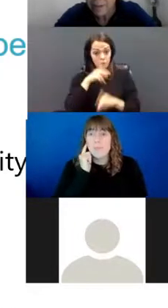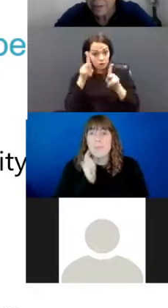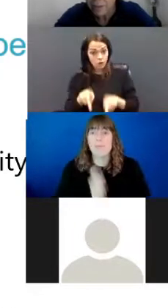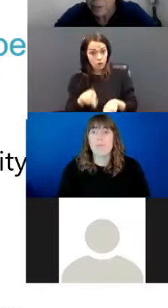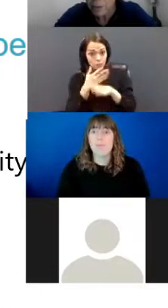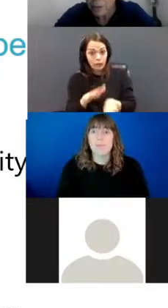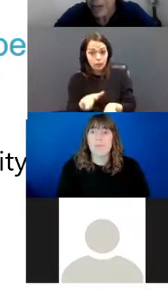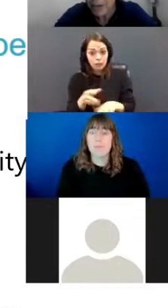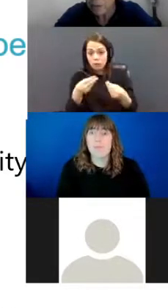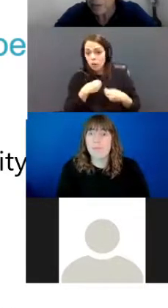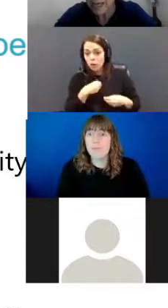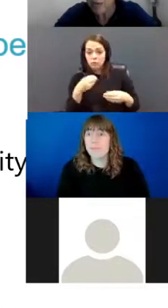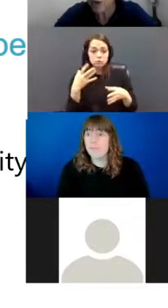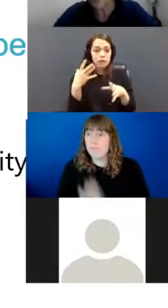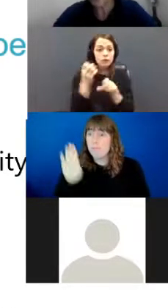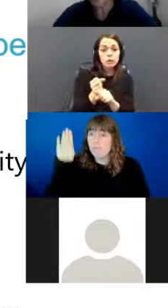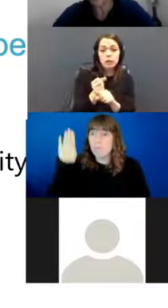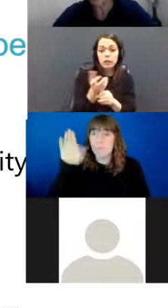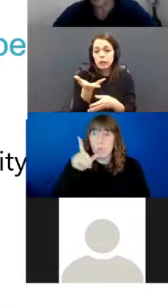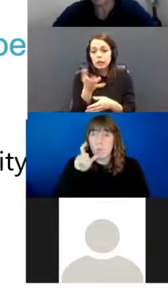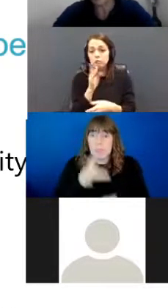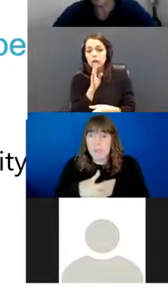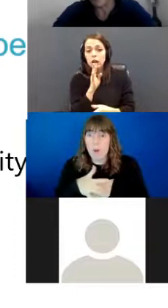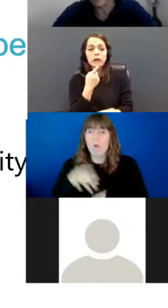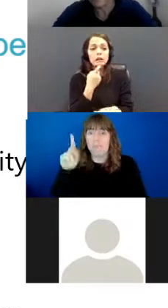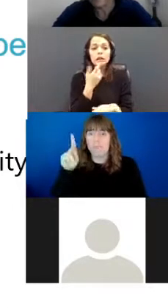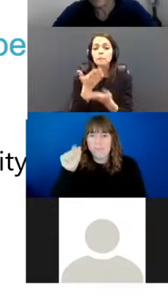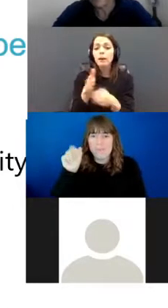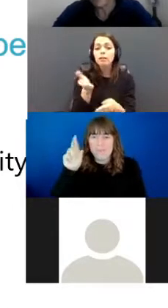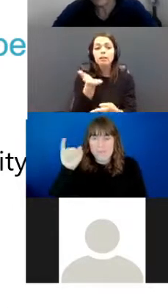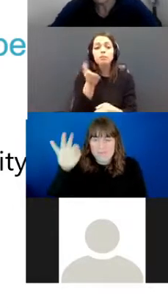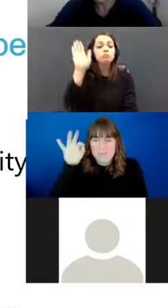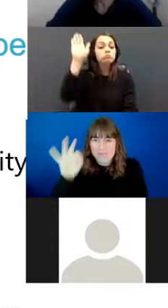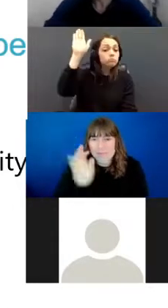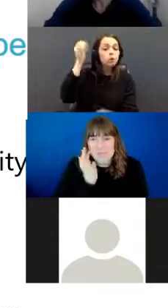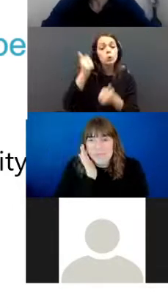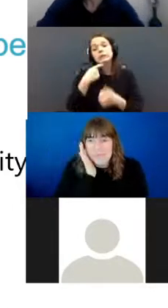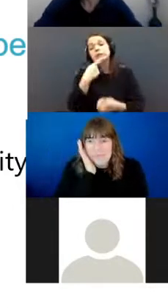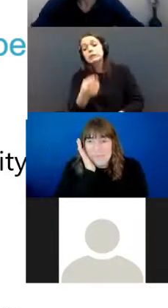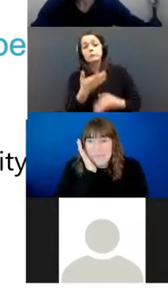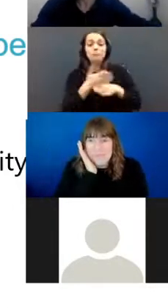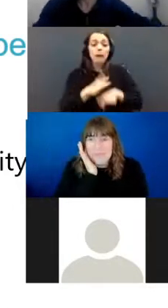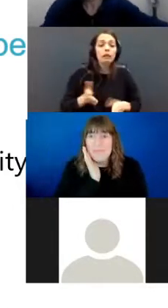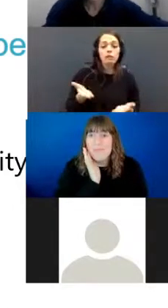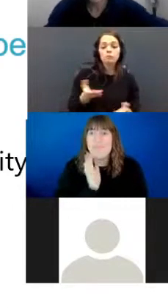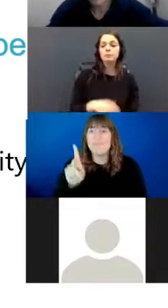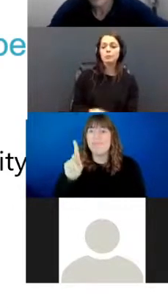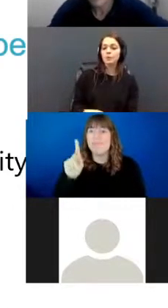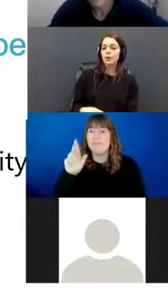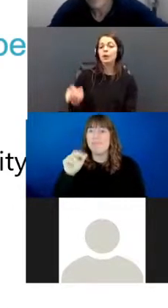wanna put up your hand or speak out oh carrie go ahead hello um so uh